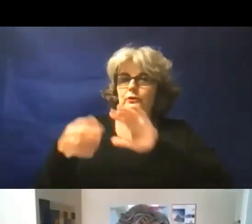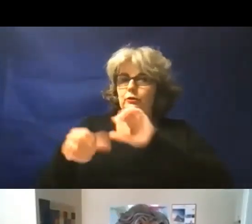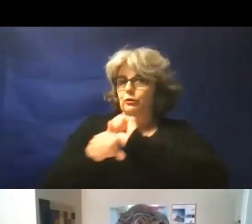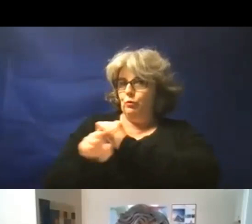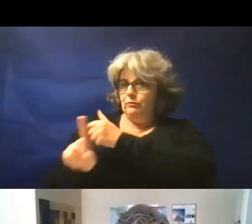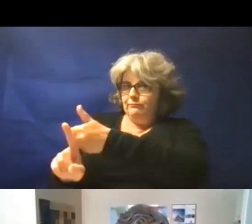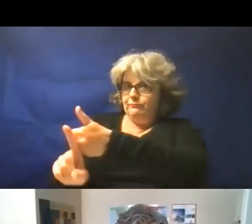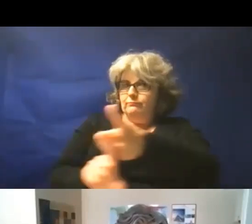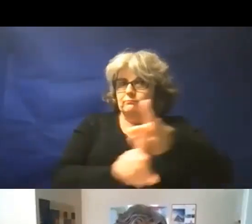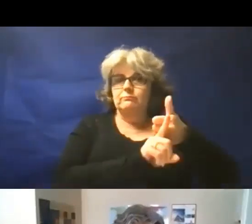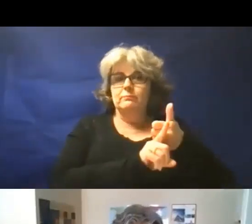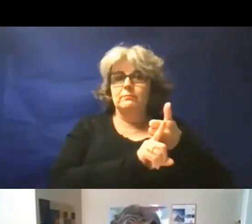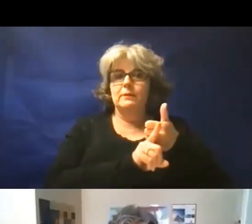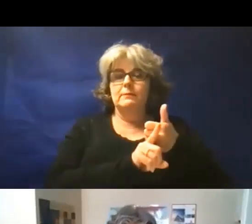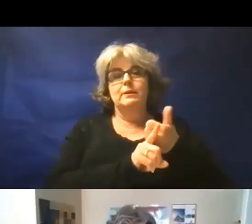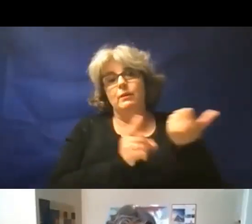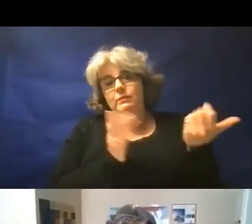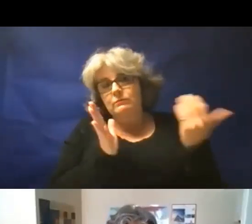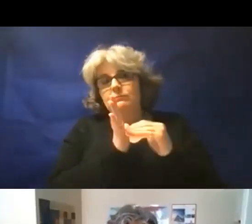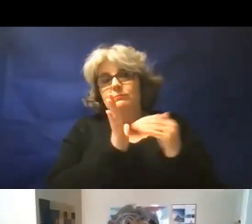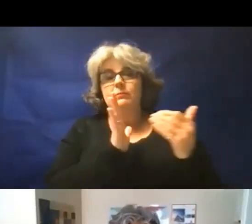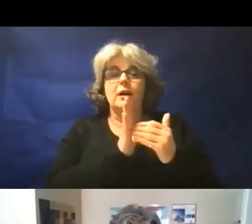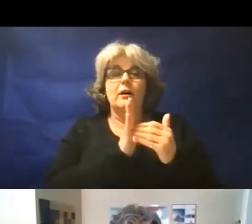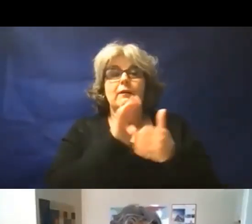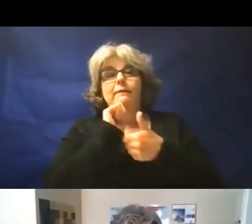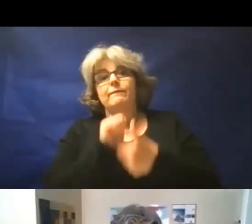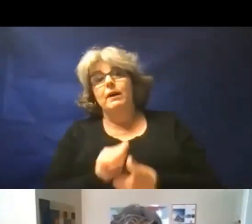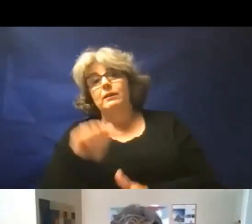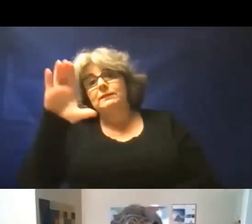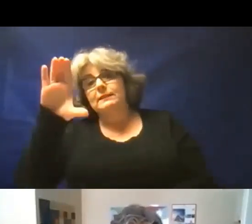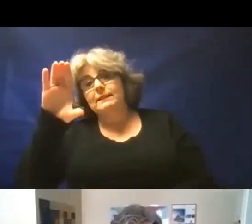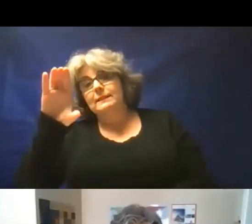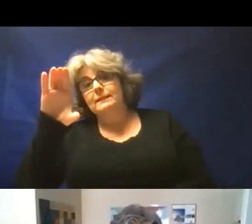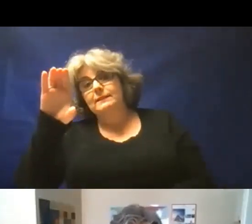because there's a sort of redundancy there between the CDC and the department of state so i would say